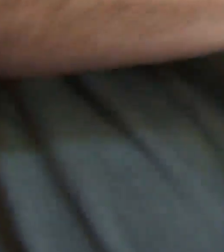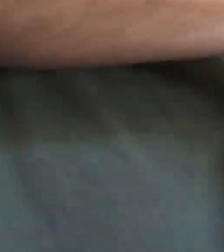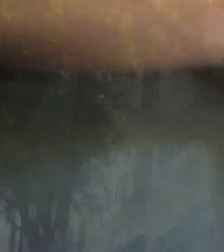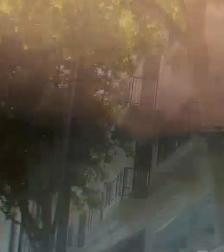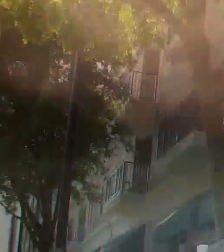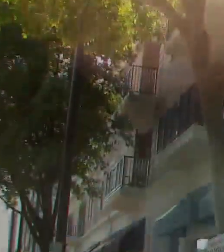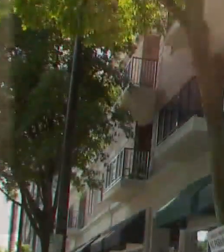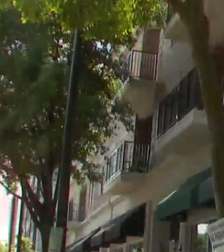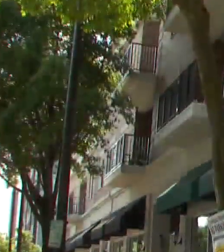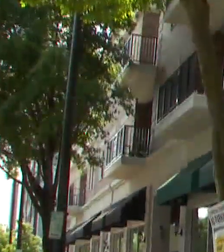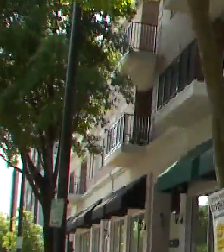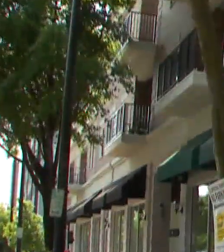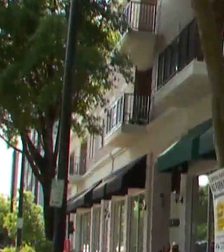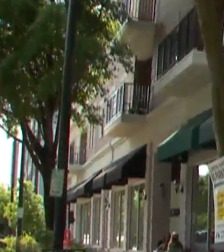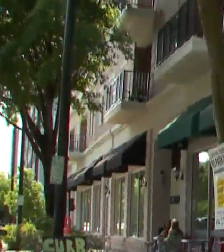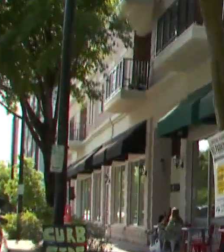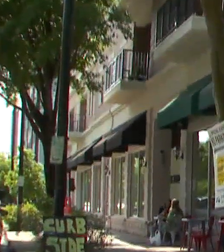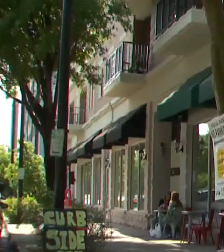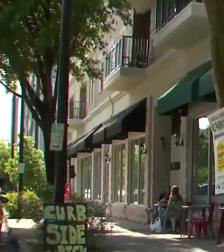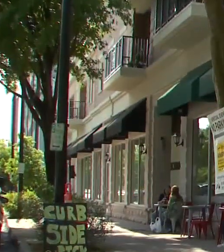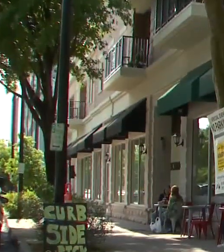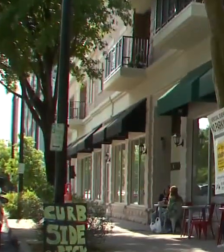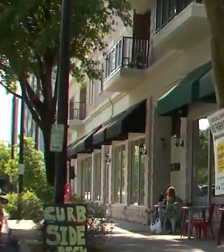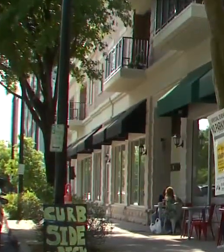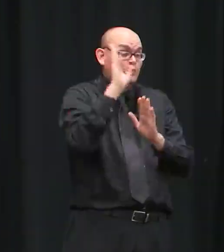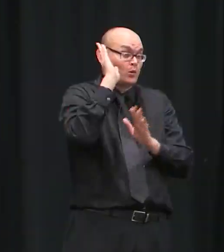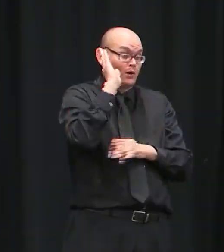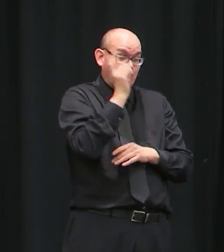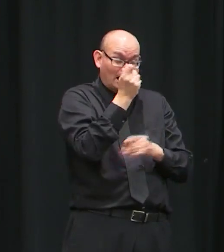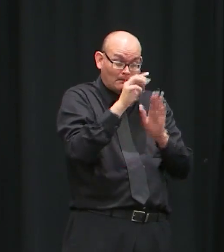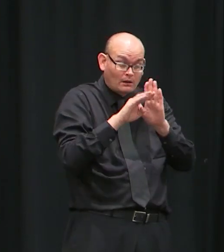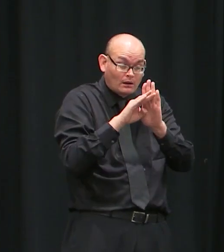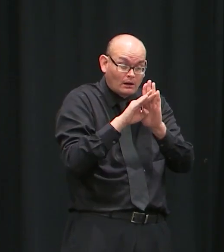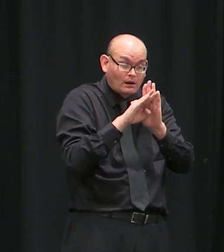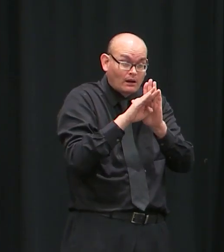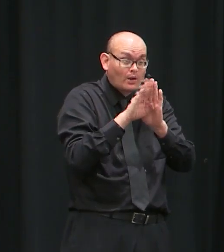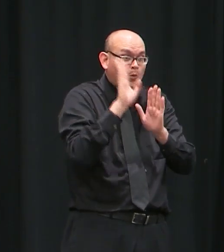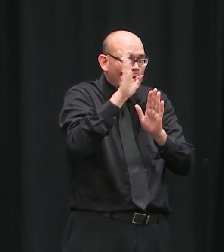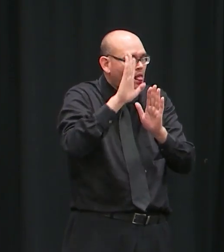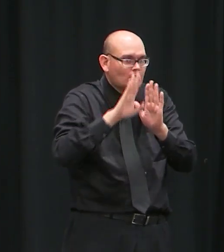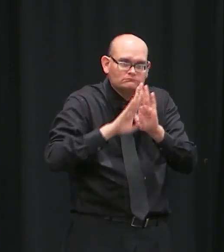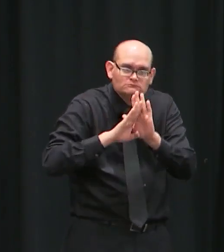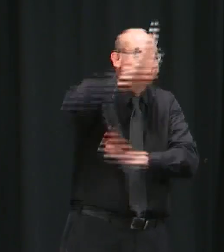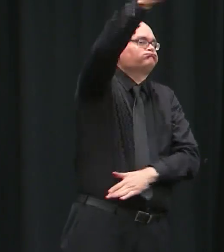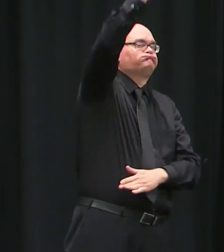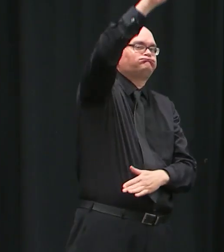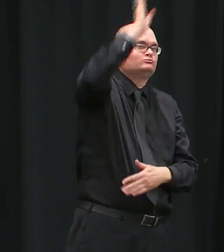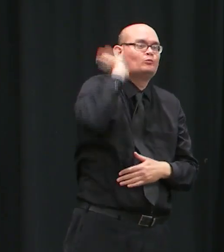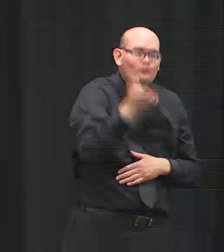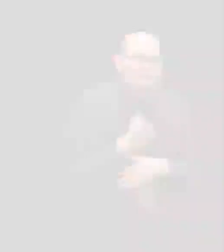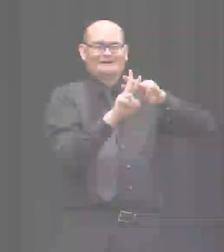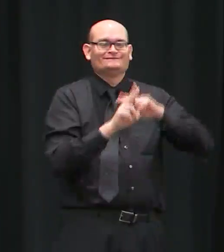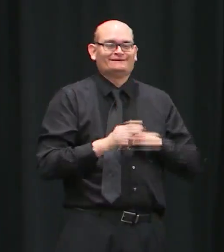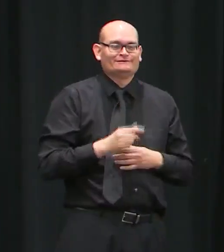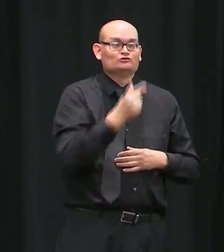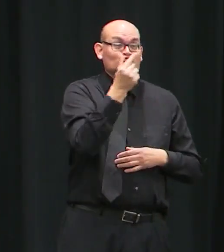CHAMBER HAD BEEN WORKING WITH THE TEAM TO DO JUST THAT. THE INITIATIVE LAUNCHED ON FRIDAY AND ENCOURAGES